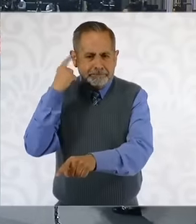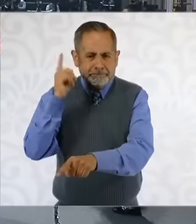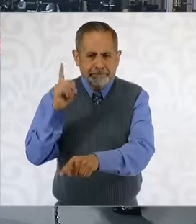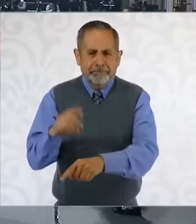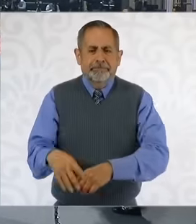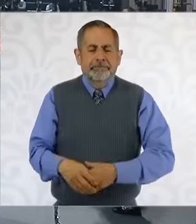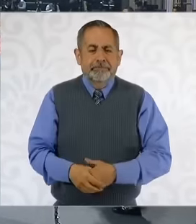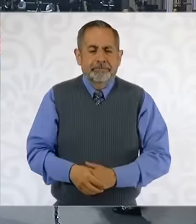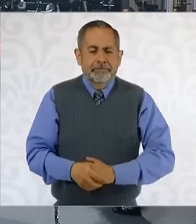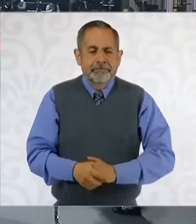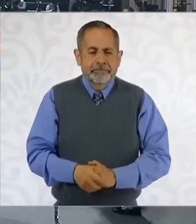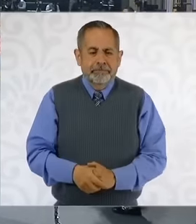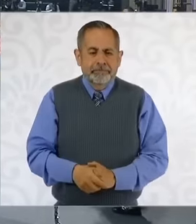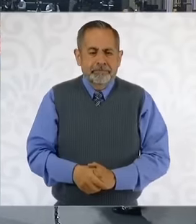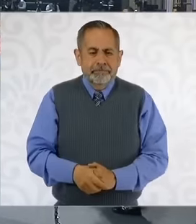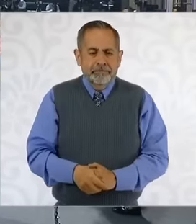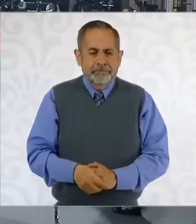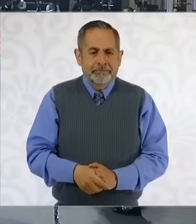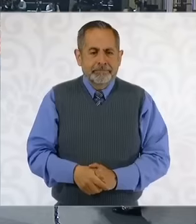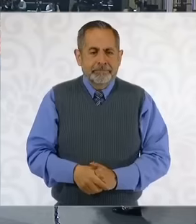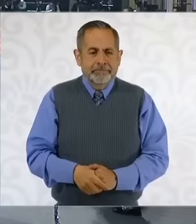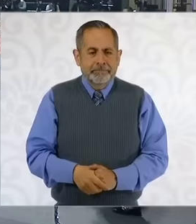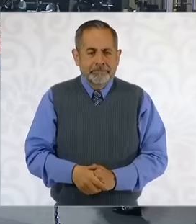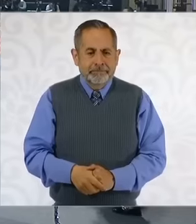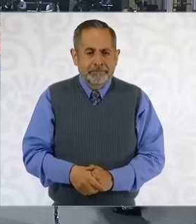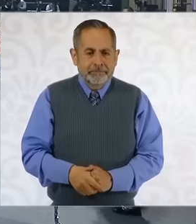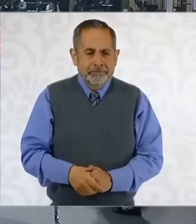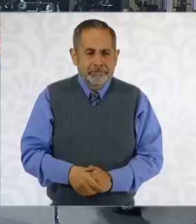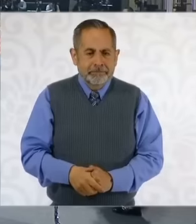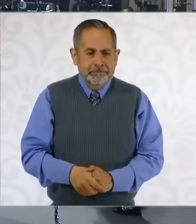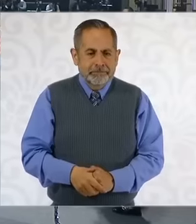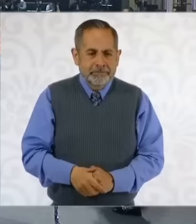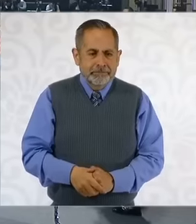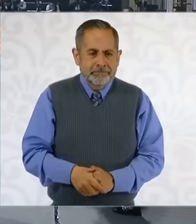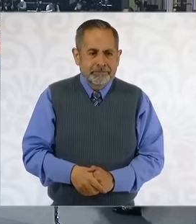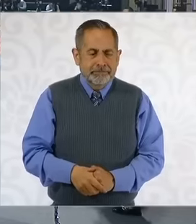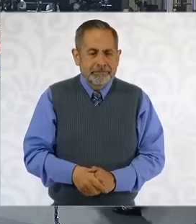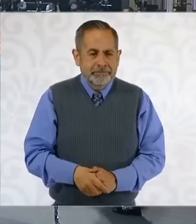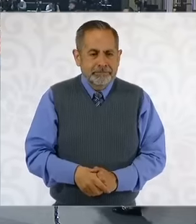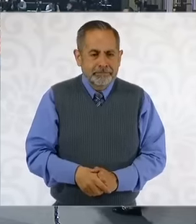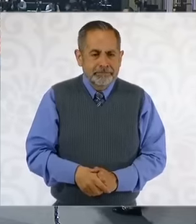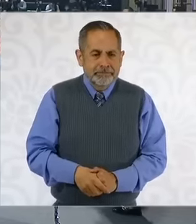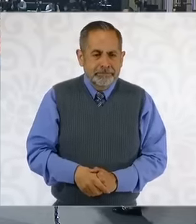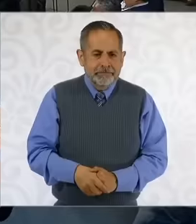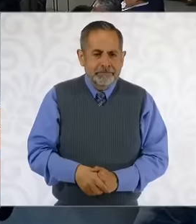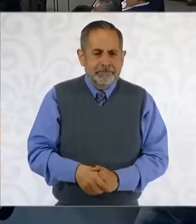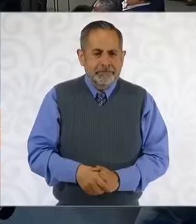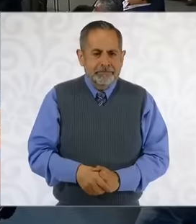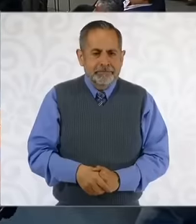taxis or the people who walk in the countryside. Well, yes, he believes the lies of the official media